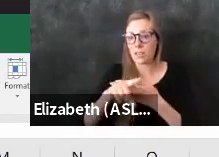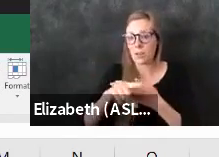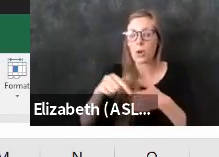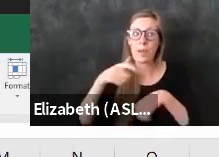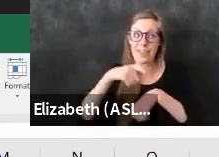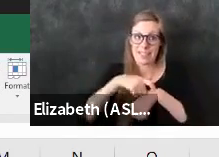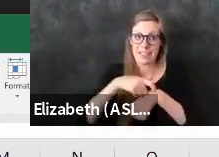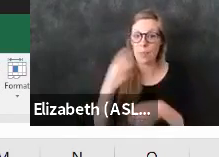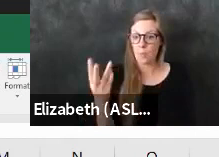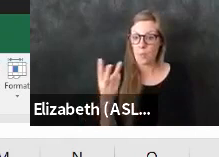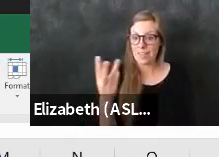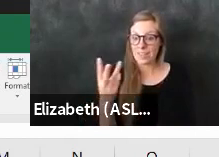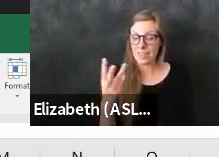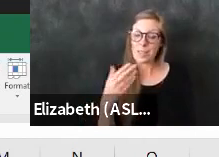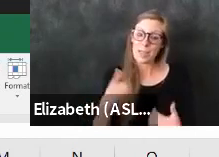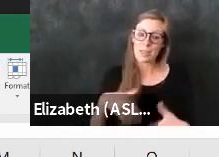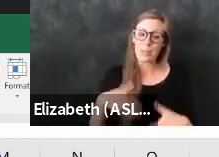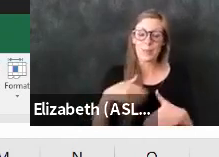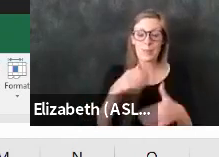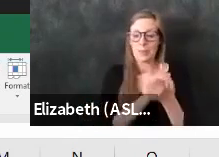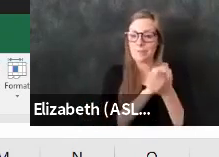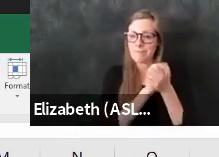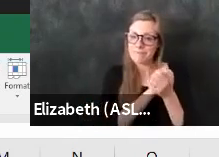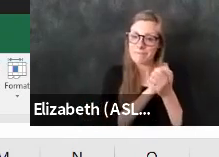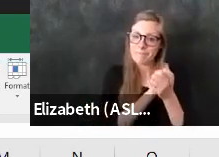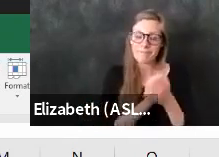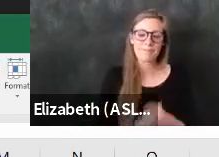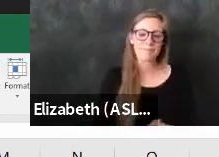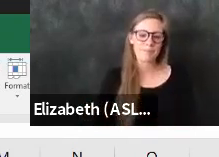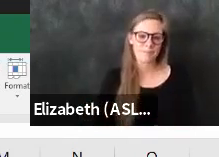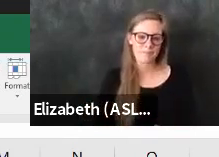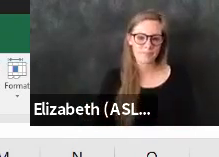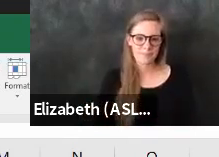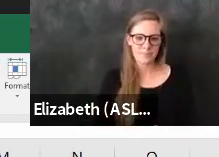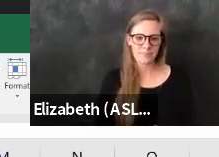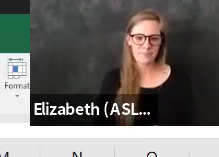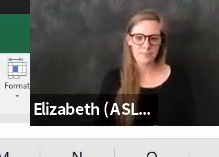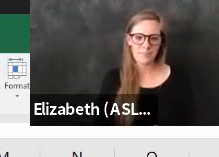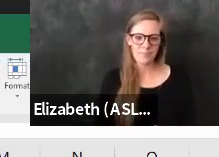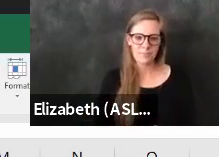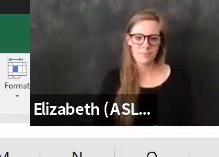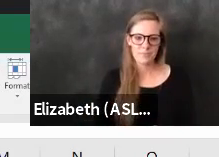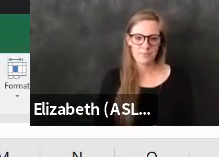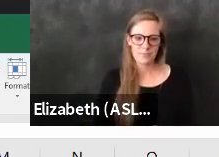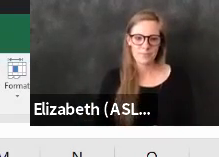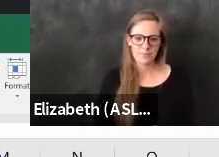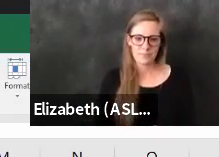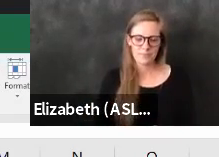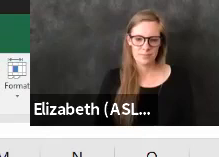And that's a great milestone that we're running towards. But many of you had seen this